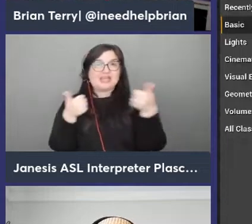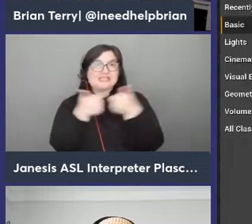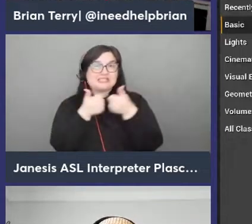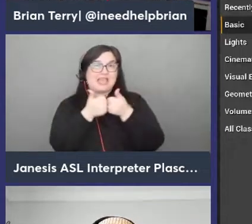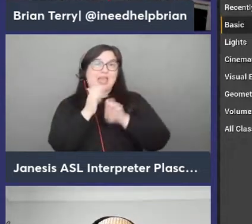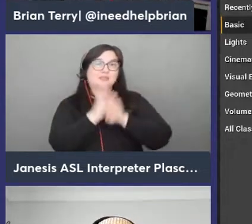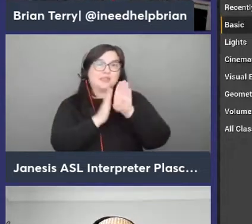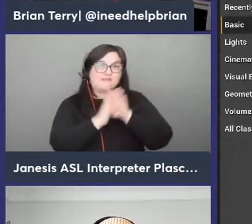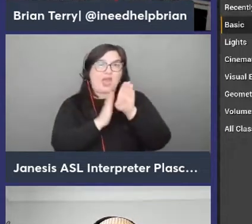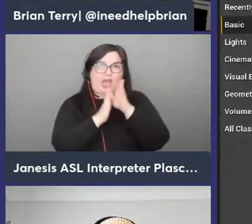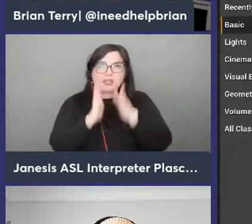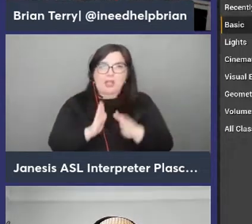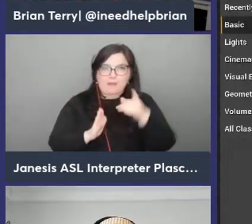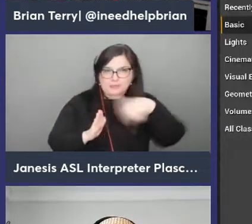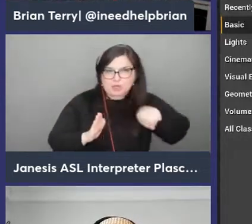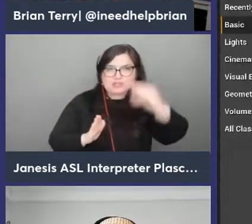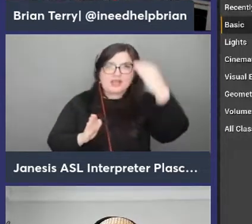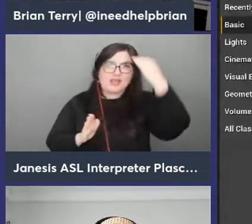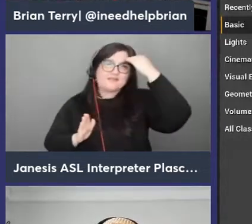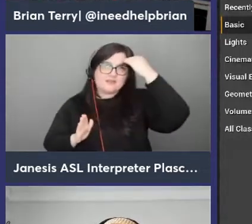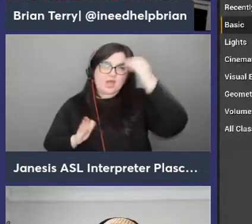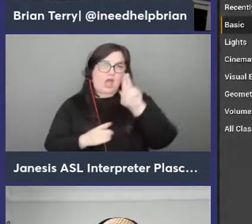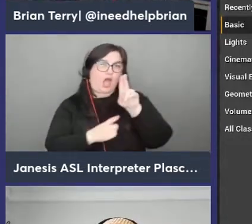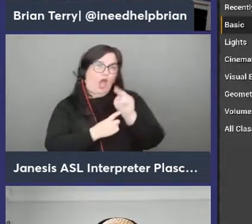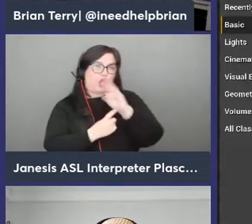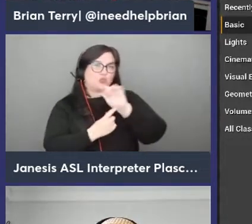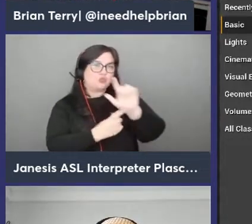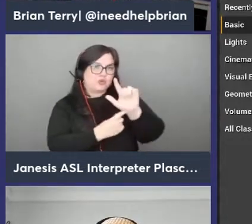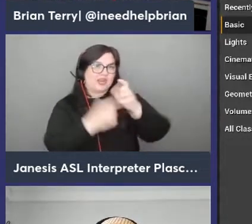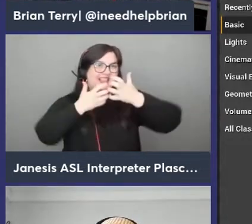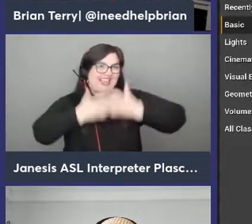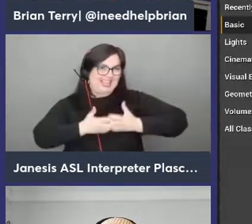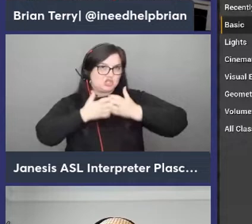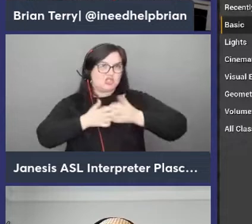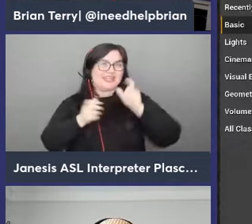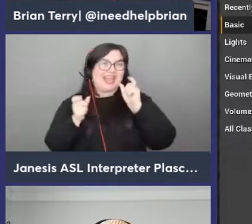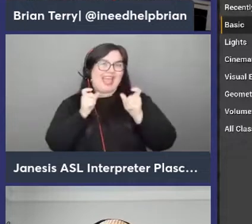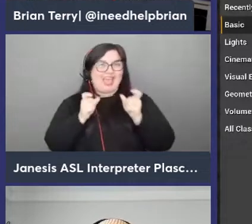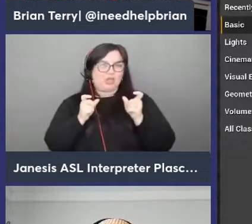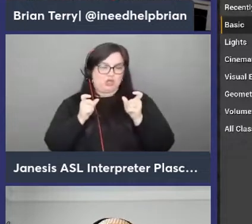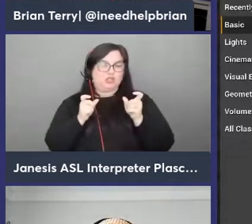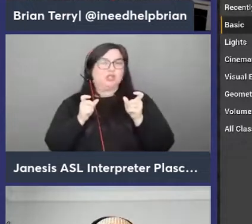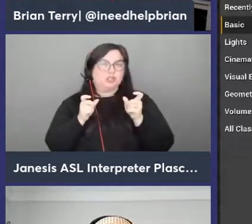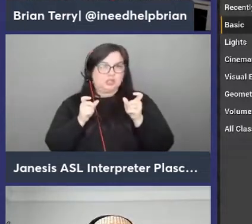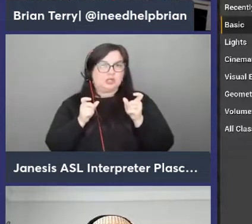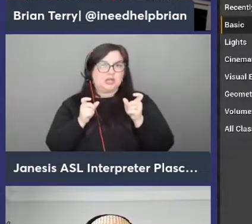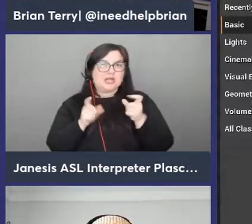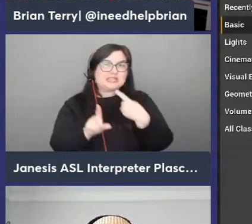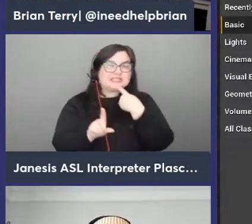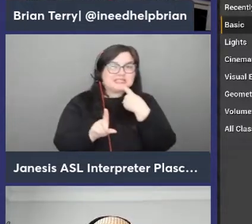and looking at an Unreal Engine editor right now where it says, Create a New Project.